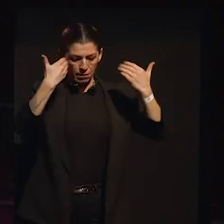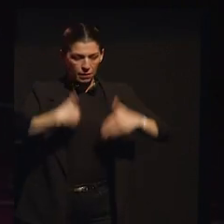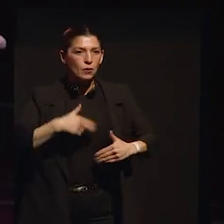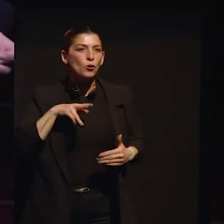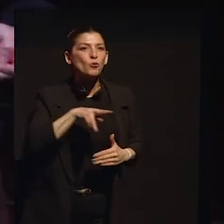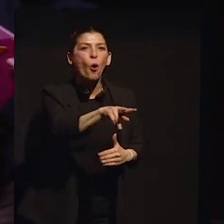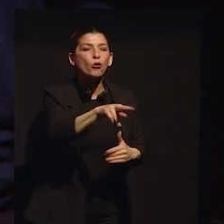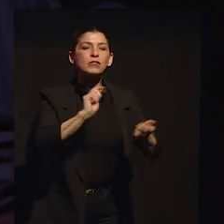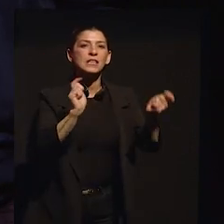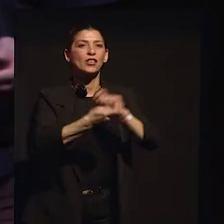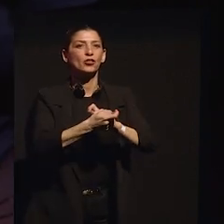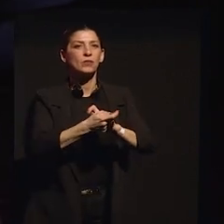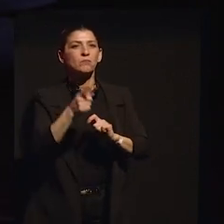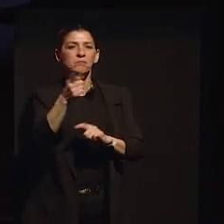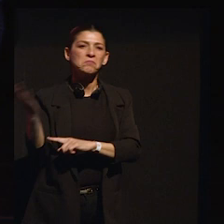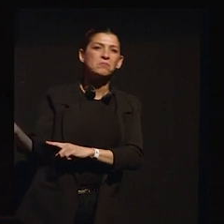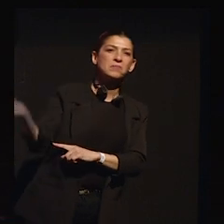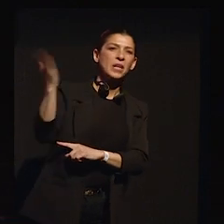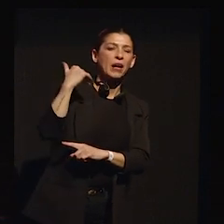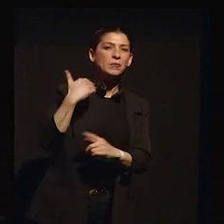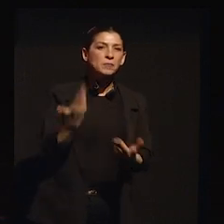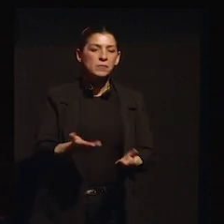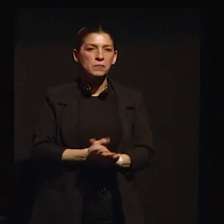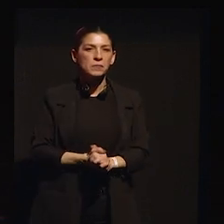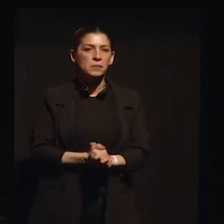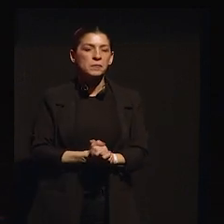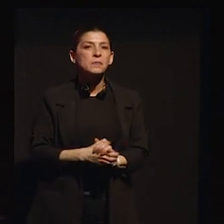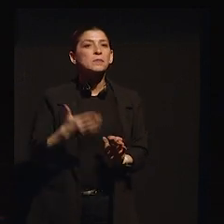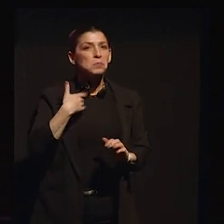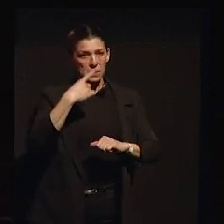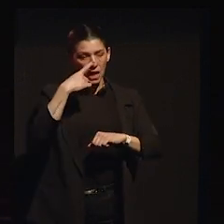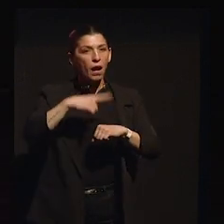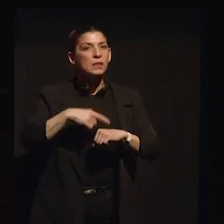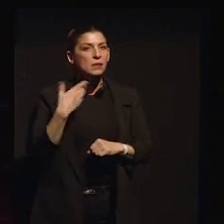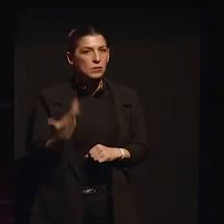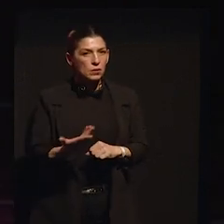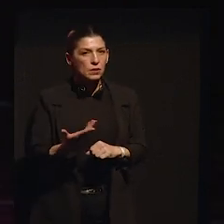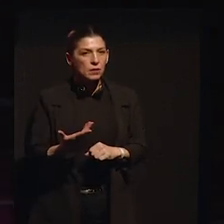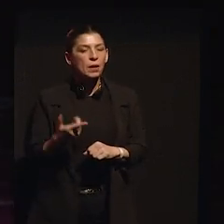That’s why we said, “come on and join us.” We believed in this mythology. We created women that believe in it,